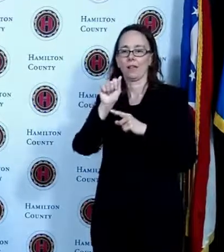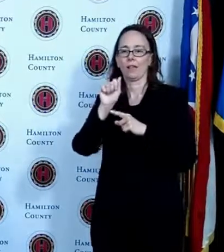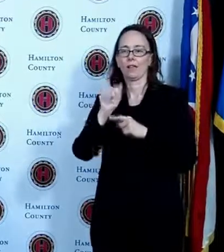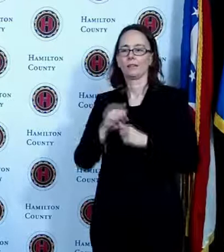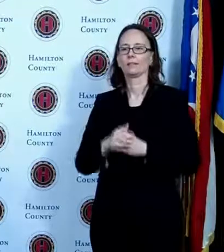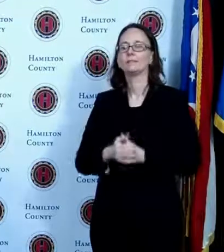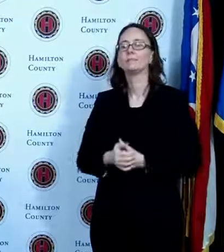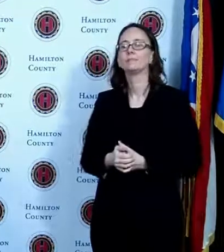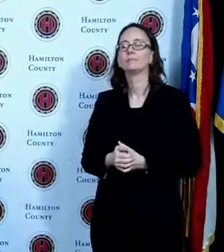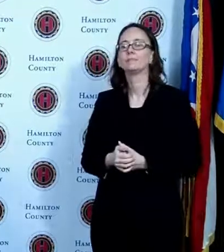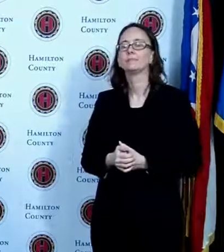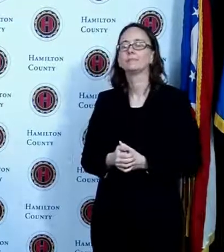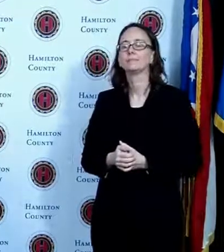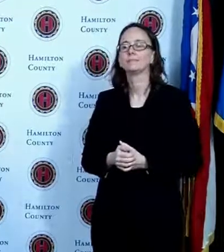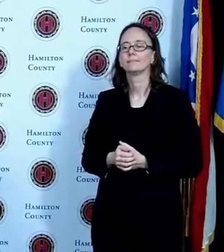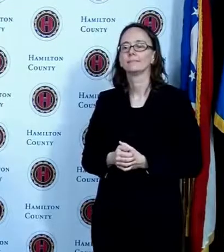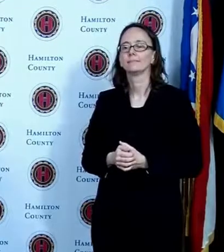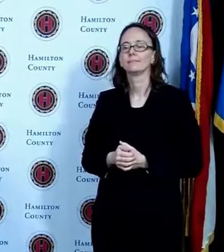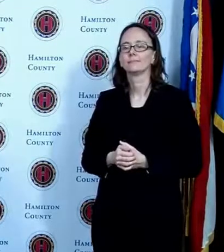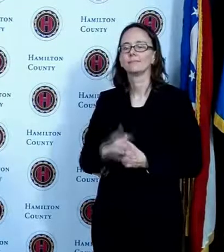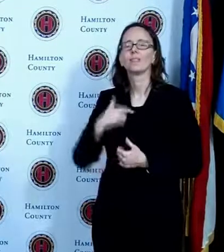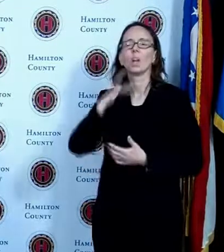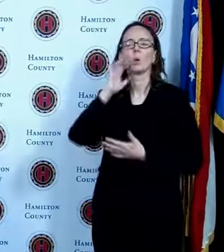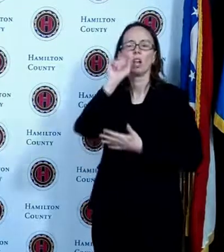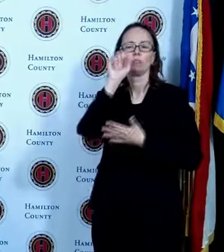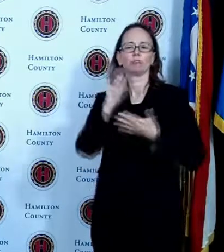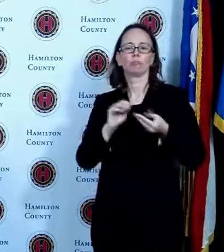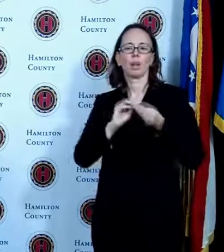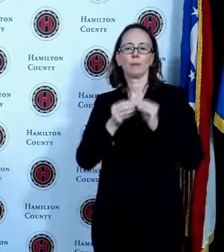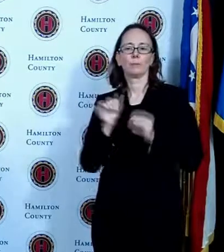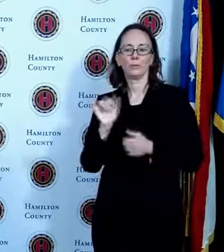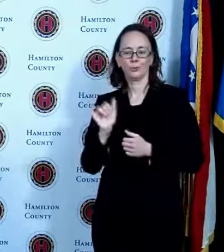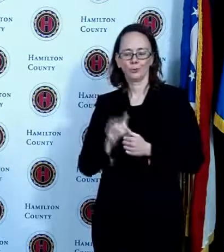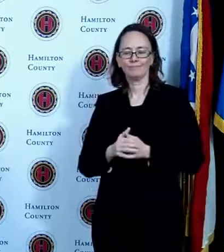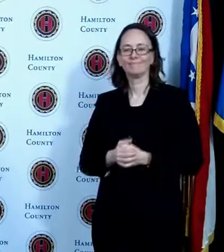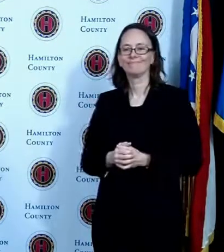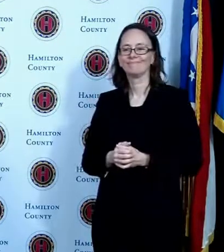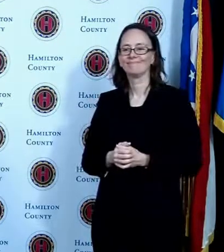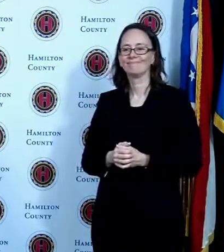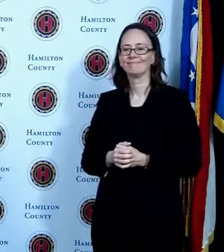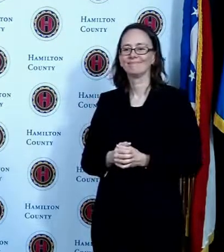I'm gonna give you those numbers too so for those who have tested positive the